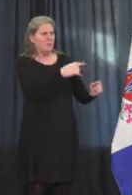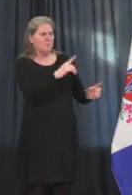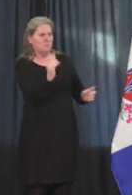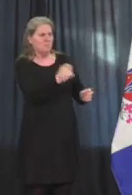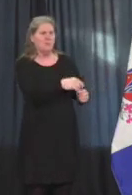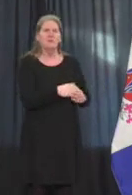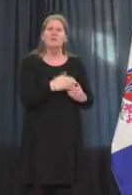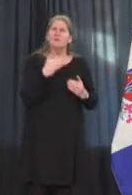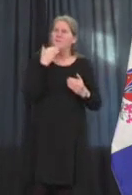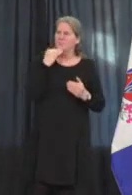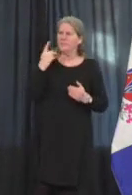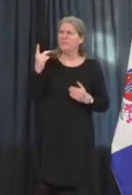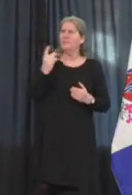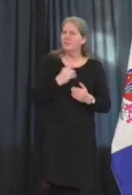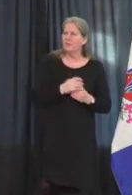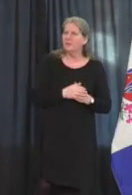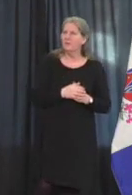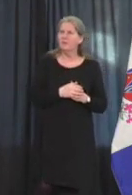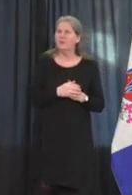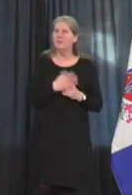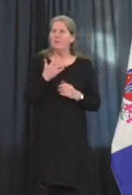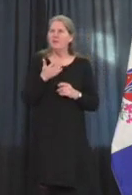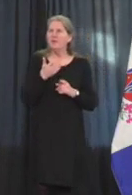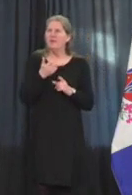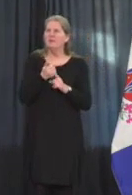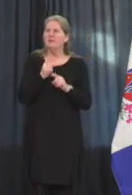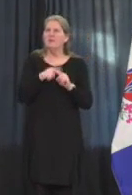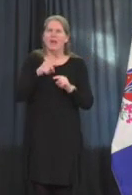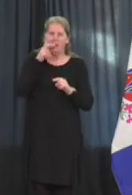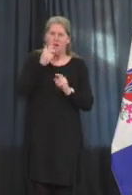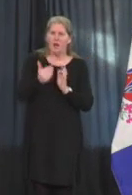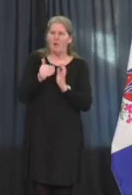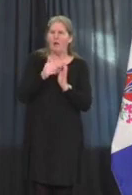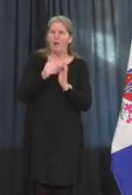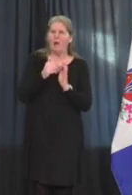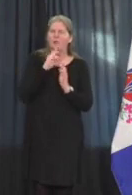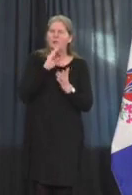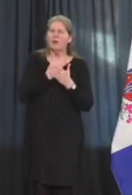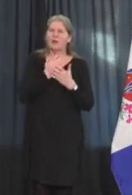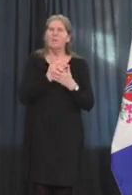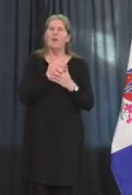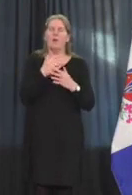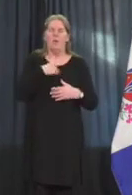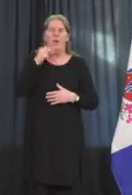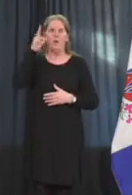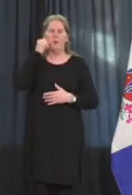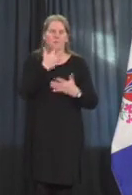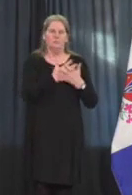THANKS VERY MUCH FOR THE QUESTION. FOR THOSE WHO MIGHT NOT BE ABLE TO HEAR IT I'M BEING ASKED ABOUT DID WHITEHORSE CORRECTIONAL